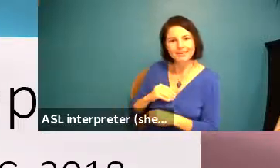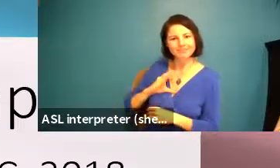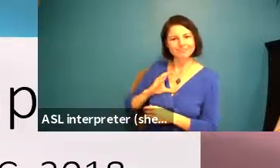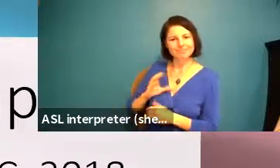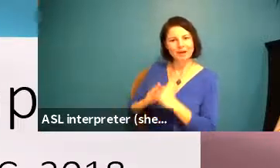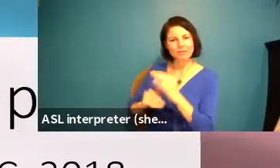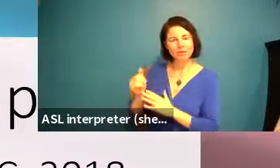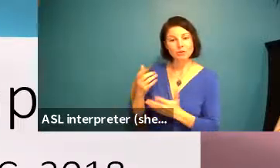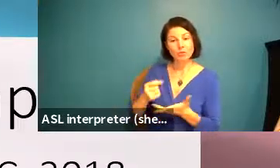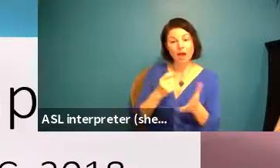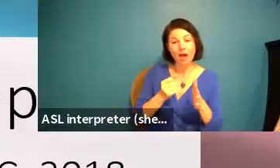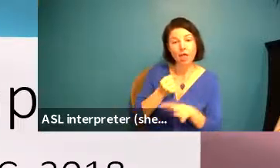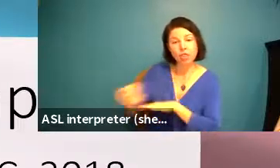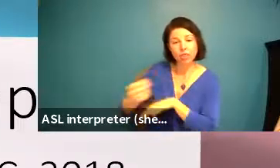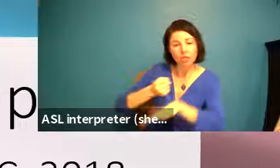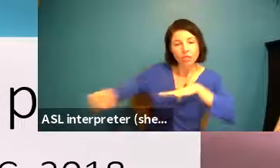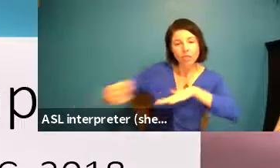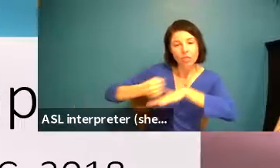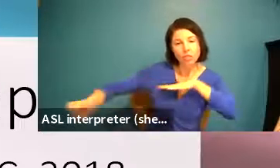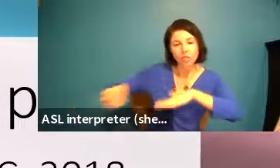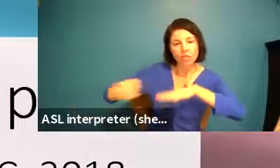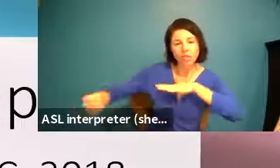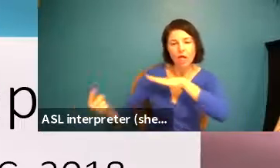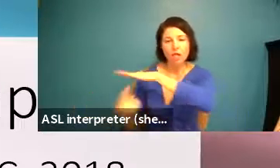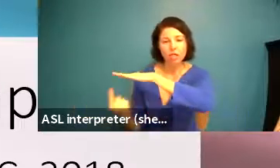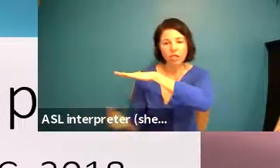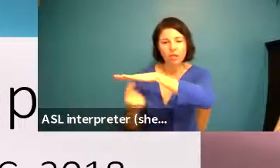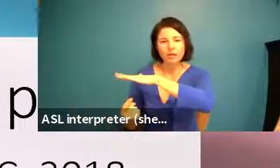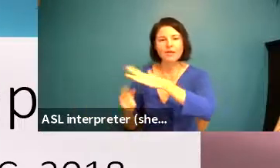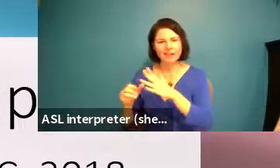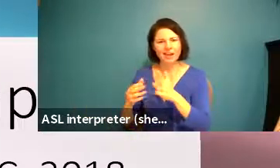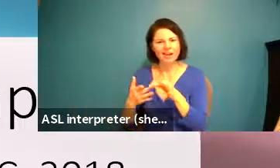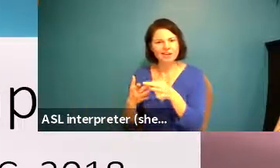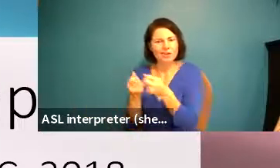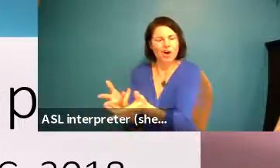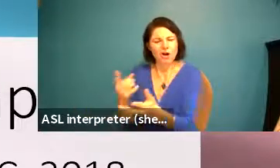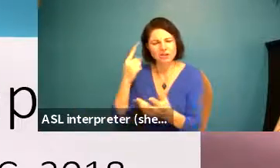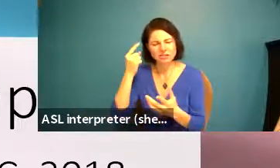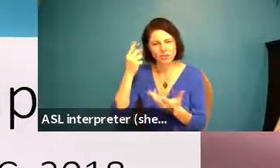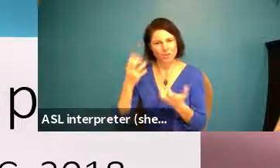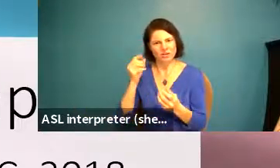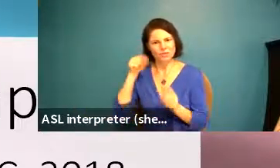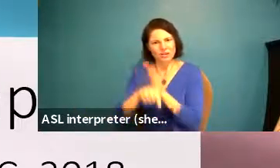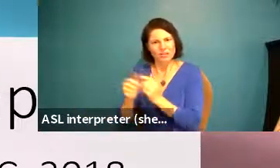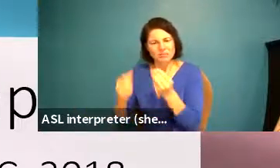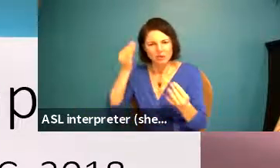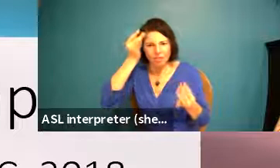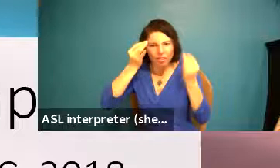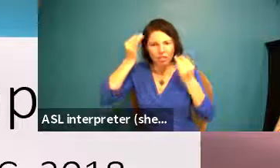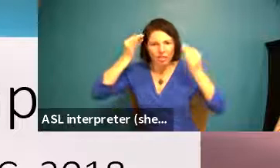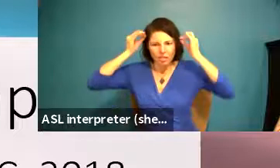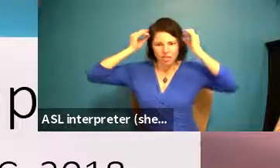being alienated from the rest of the group can lead to suicide ideation. And there's also a lot of other factors, and the high